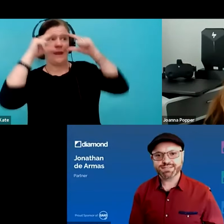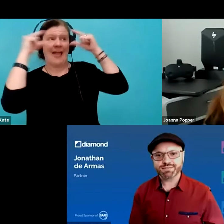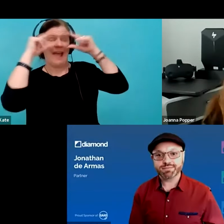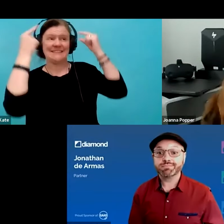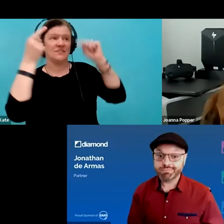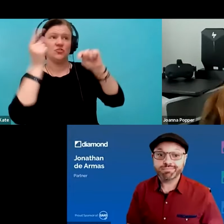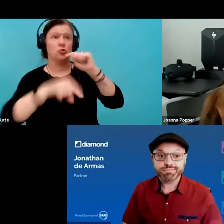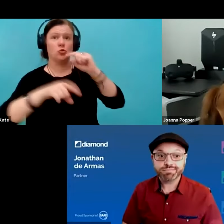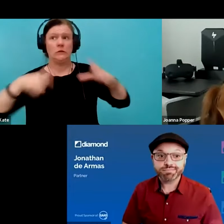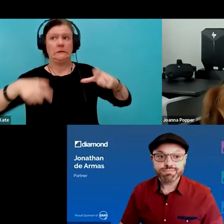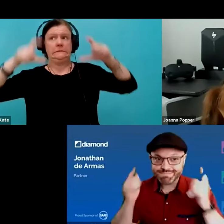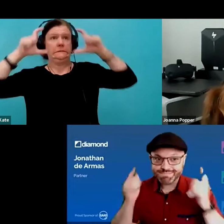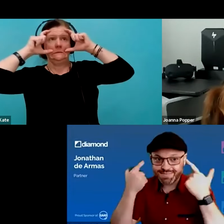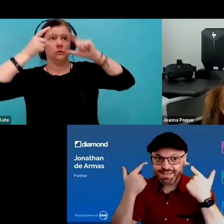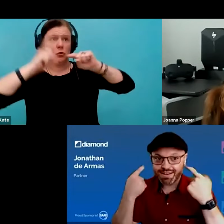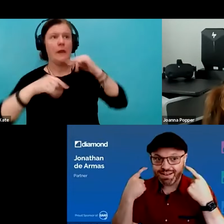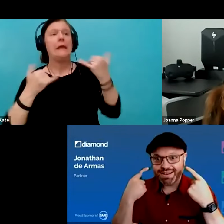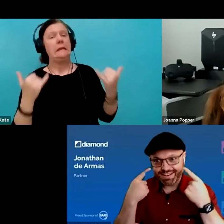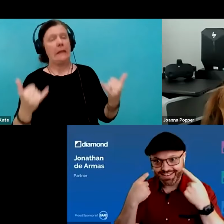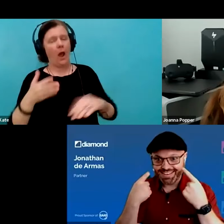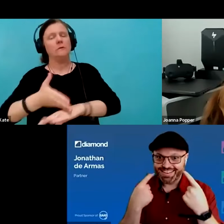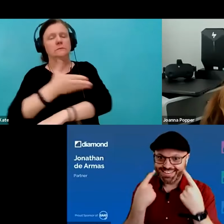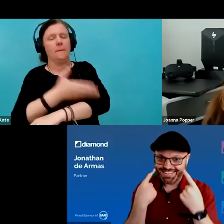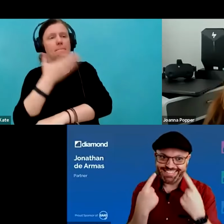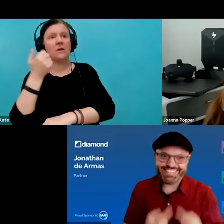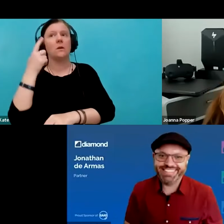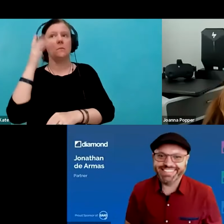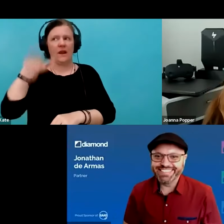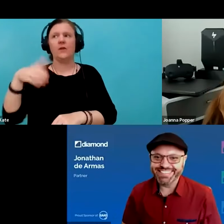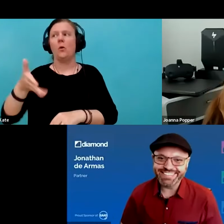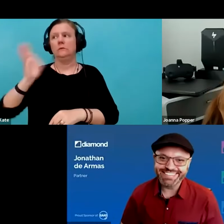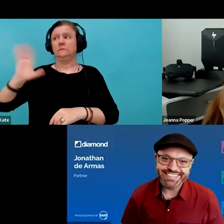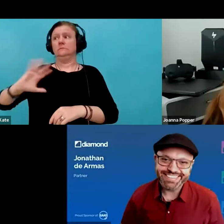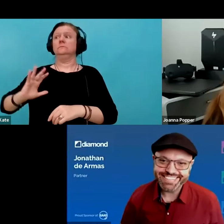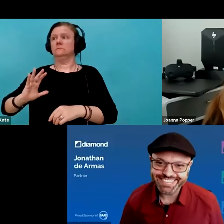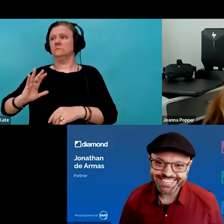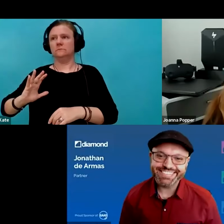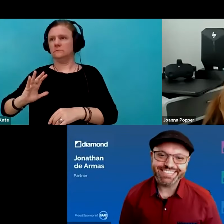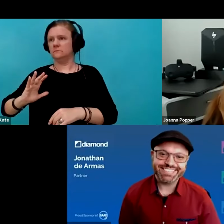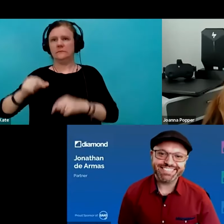do a headset. Right. Now that's gotten better. But I remember when we first started Christina Heller: With Glasses couldn't really put it on